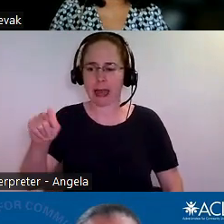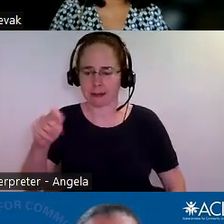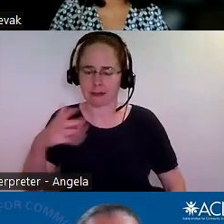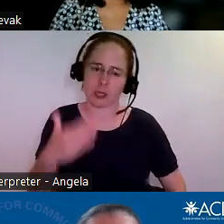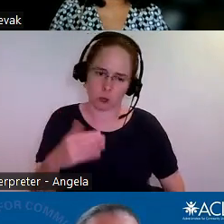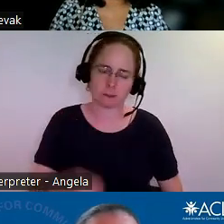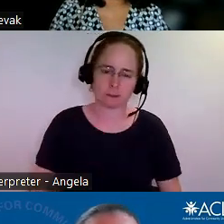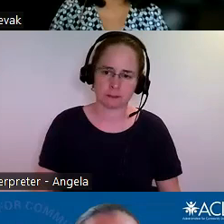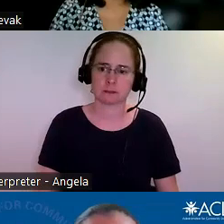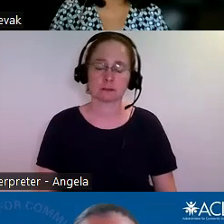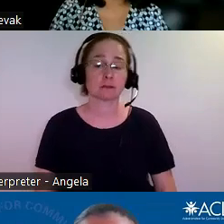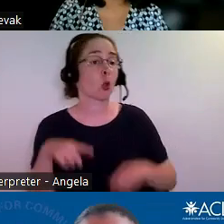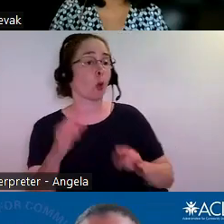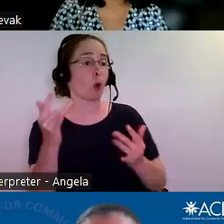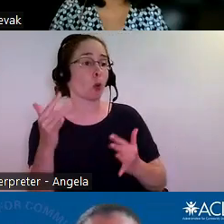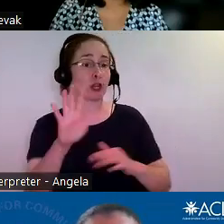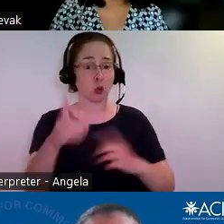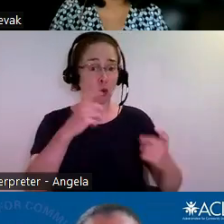(Anjali Forber-Pratt) While we're waiting for some questions from our attendees,